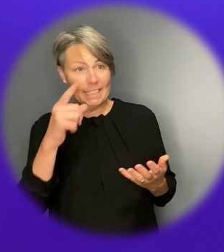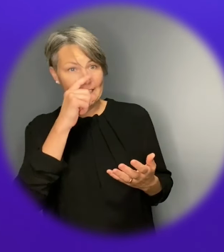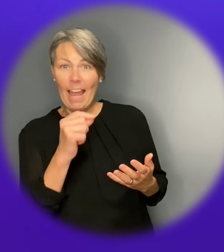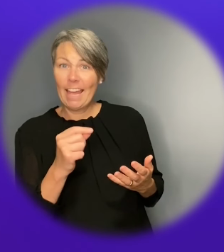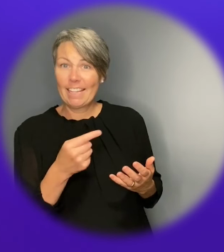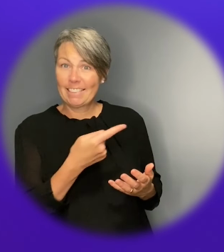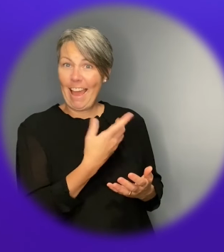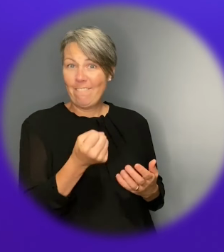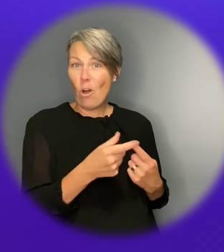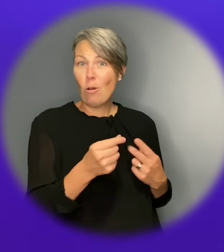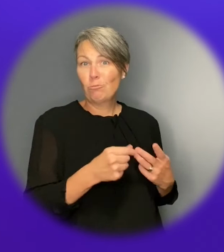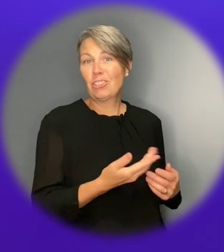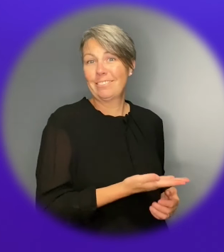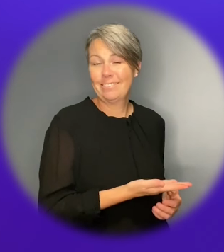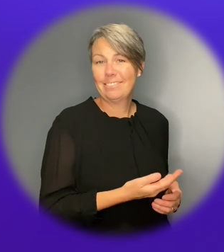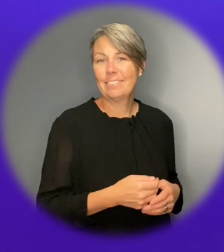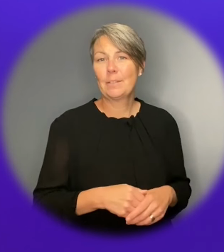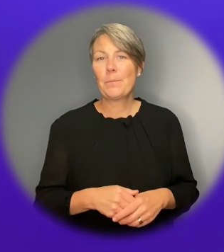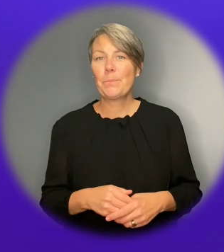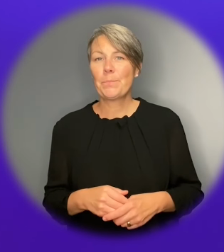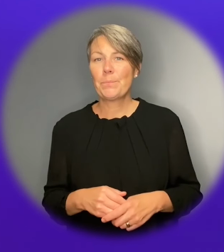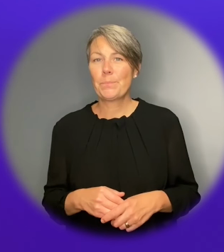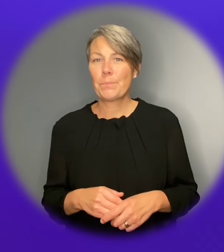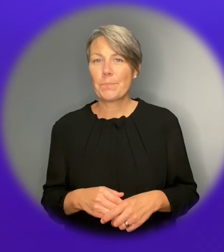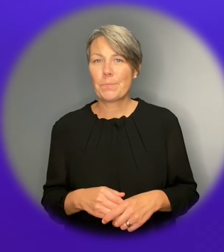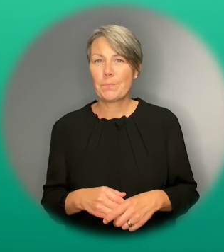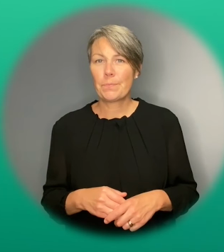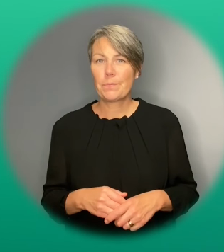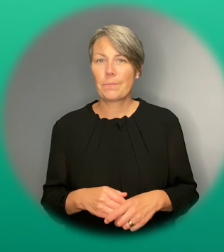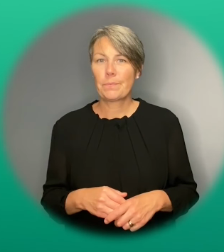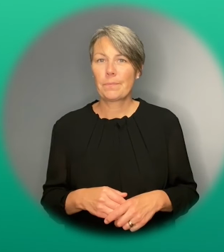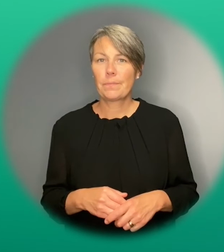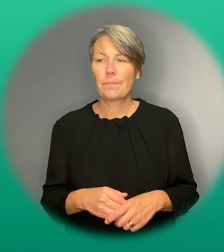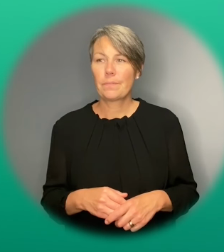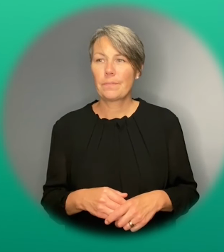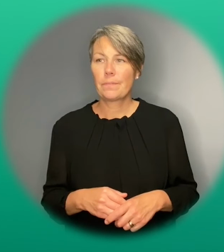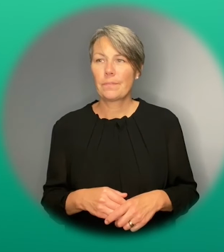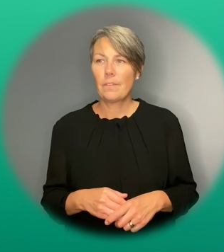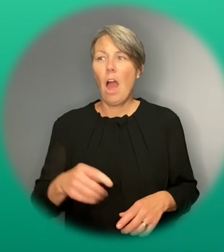all have different disabilities and different access needs and all of that. It's still going to come up. I know what I want and what I need to have a good